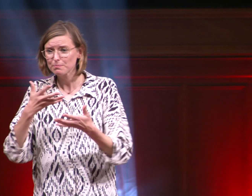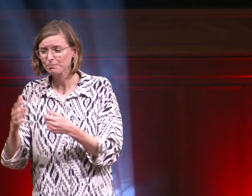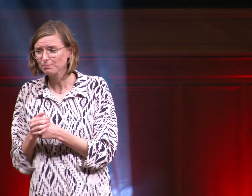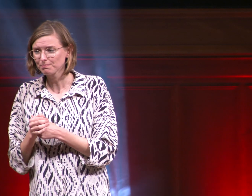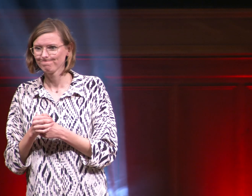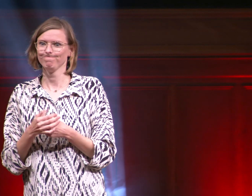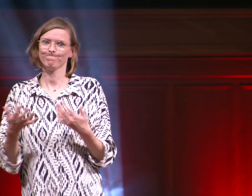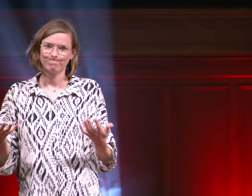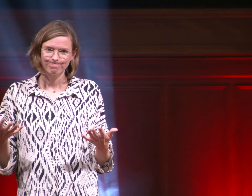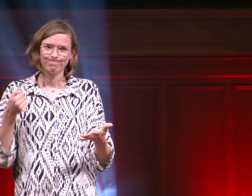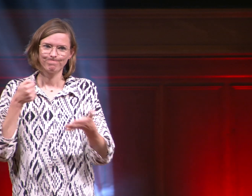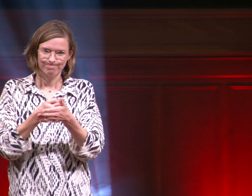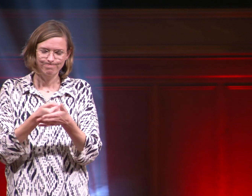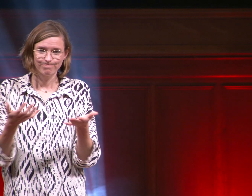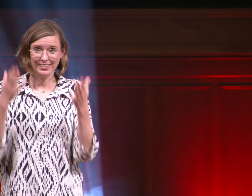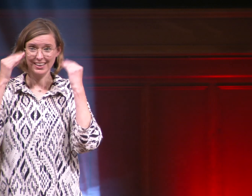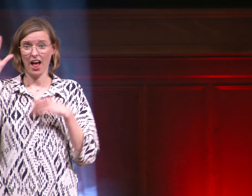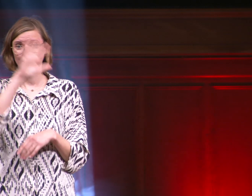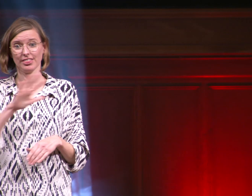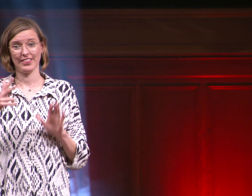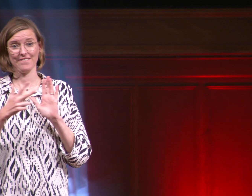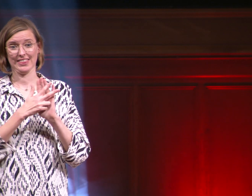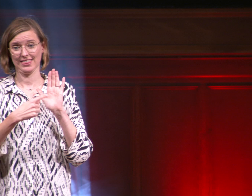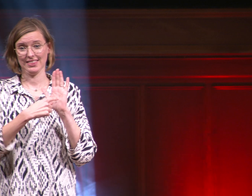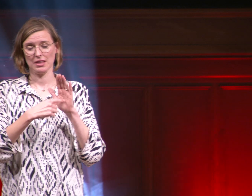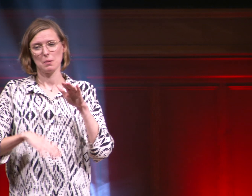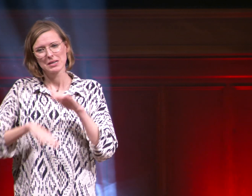to communicate with my colleagues. But unfortunately, in the Netherlands,